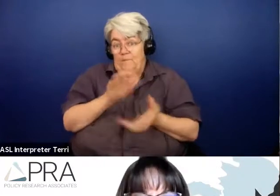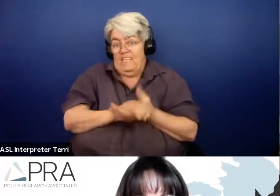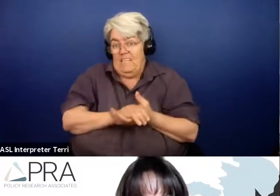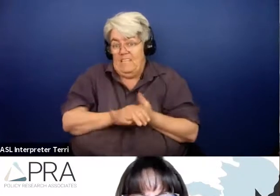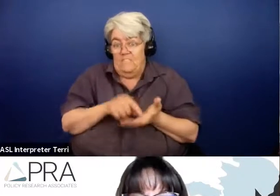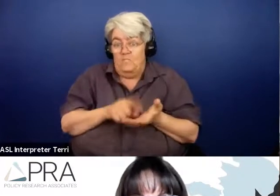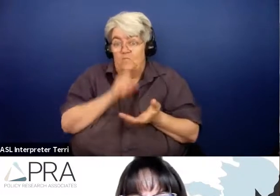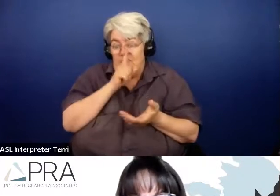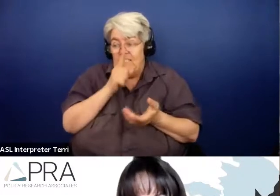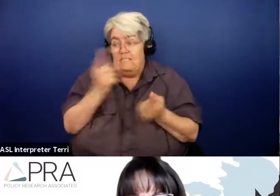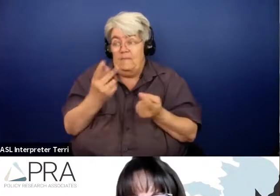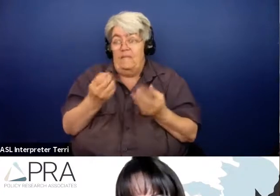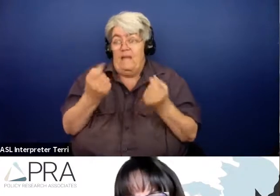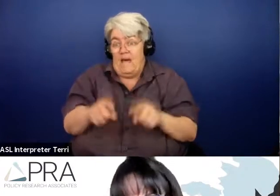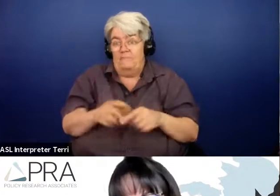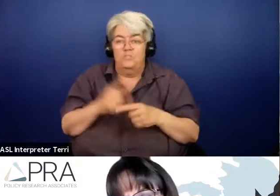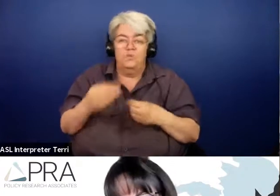things that happen. Giving them examples